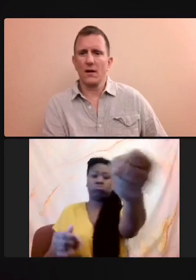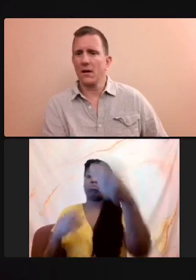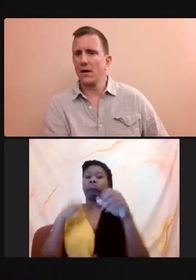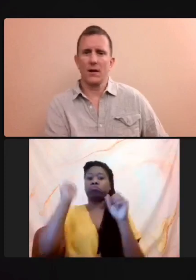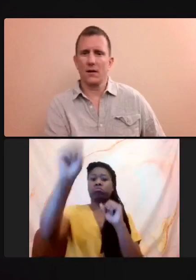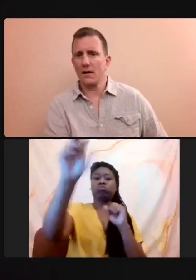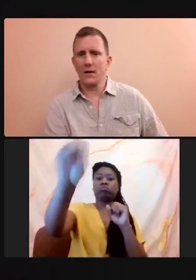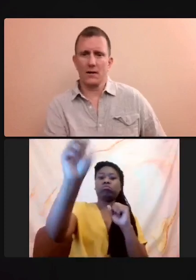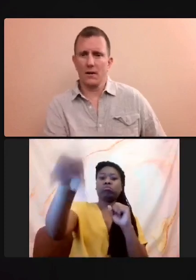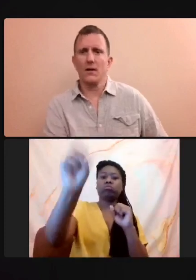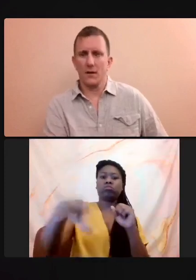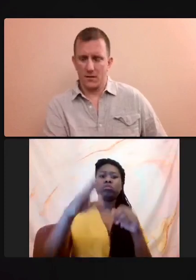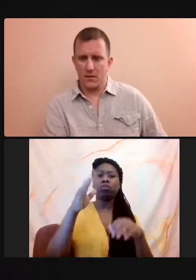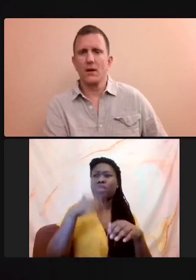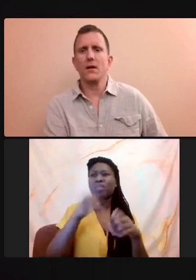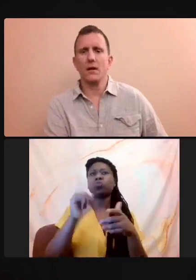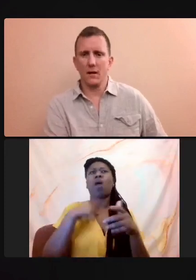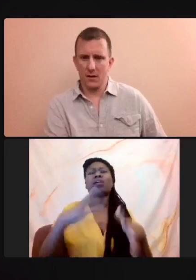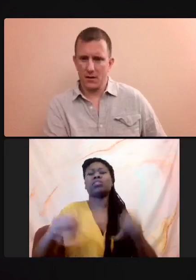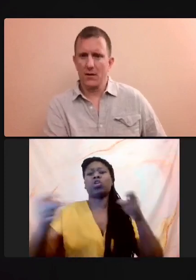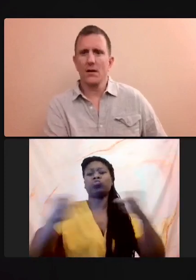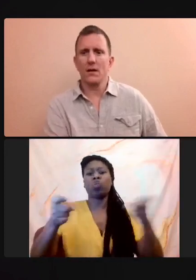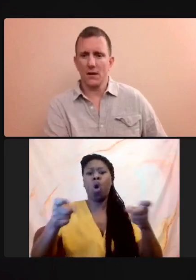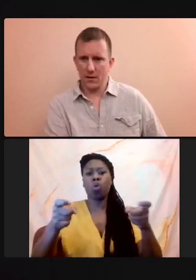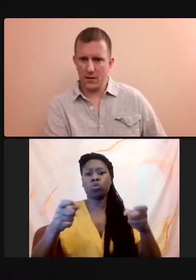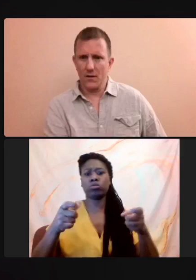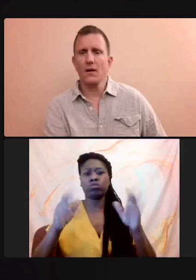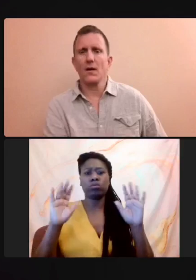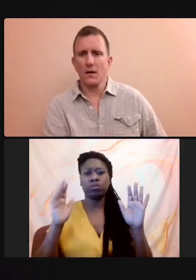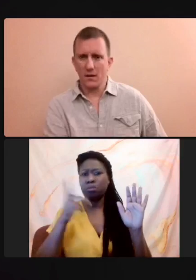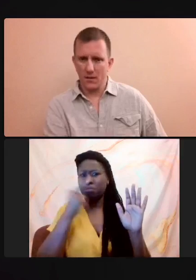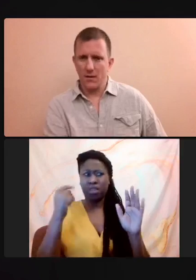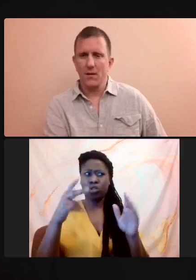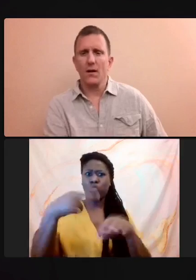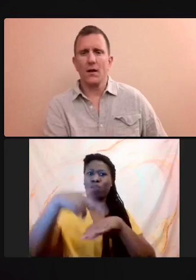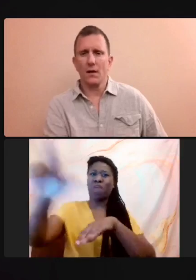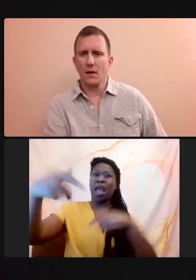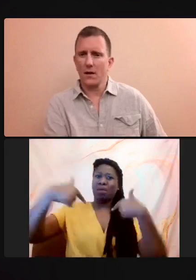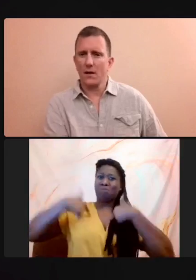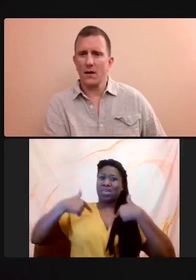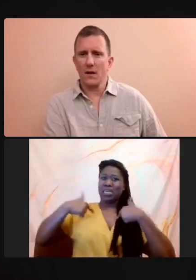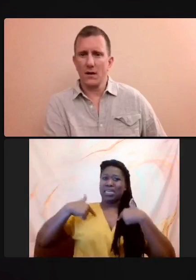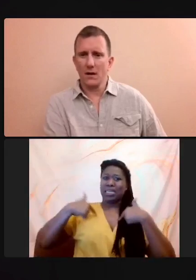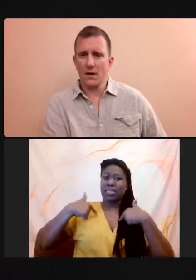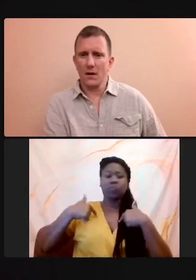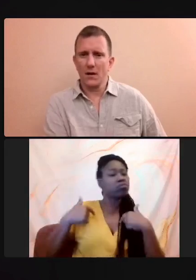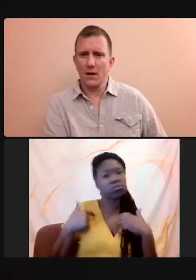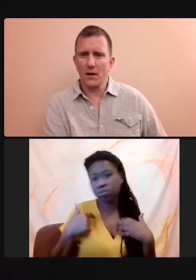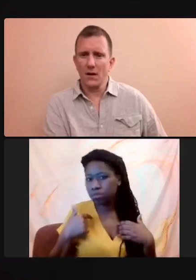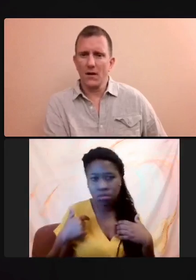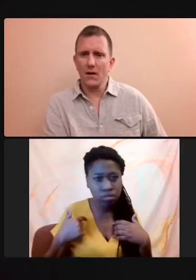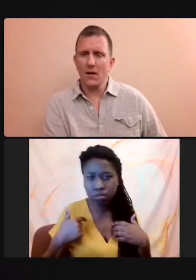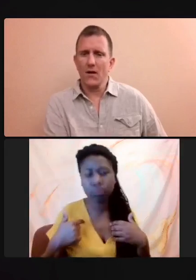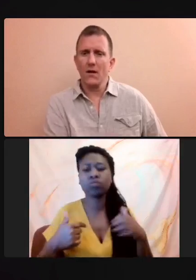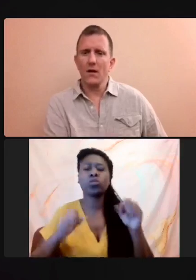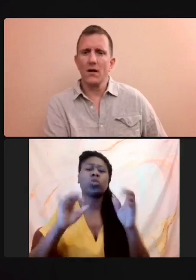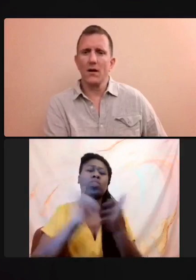but go that you know, that's not a good person for you, right? Yeah. So those people who know me, right, they're like, oh, yeah, I know